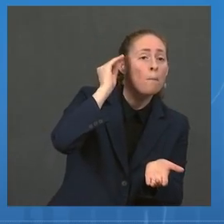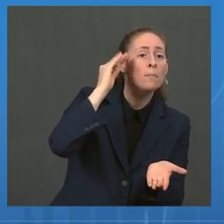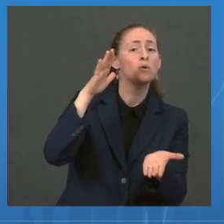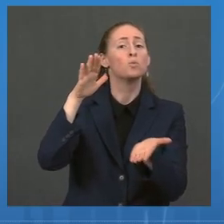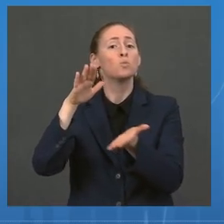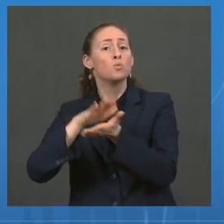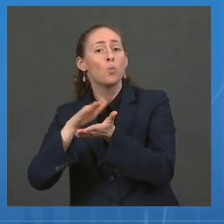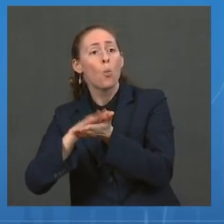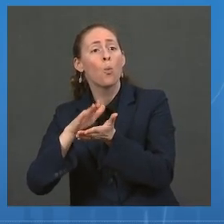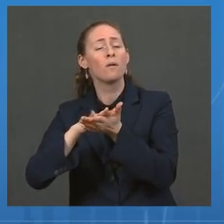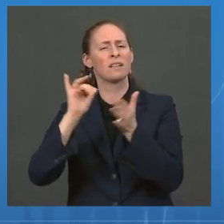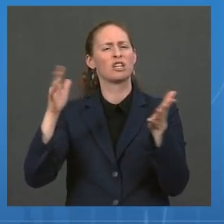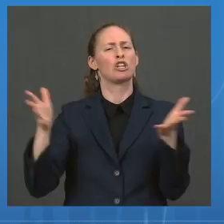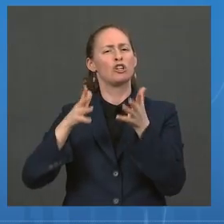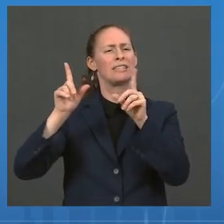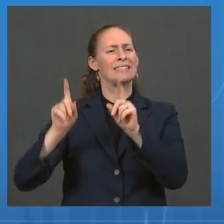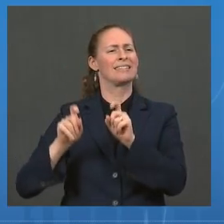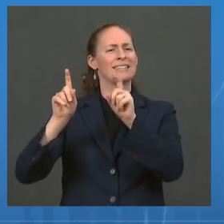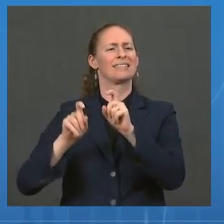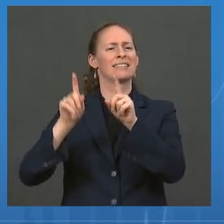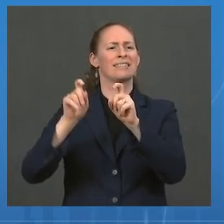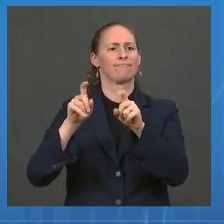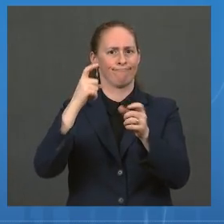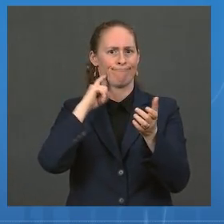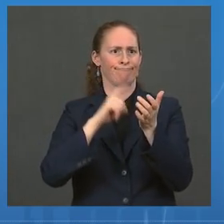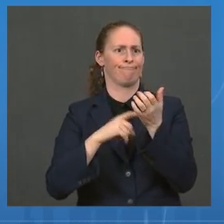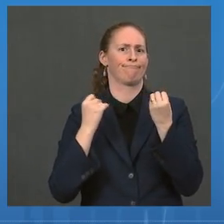testing has increased, particularly at-home testing,